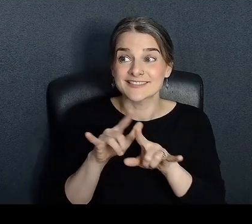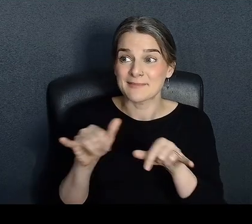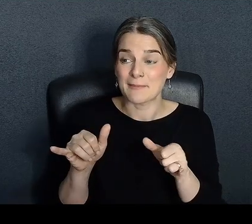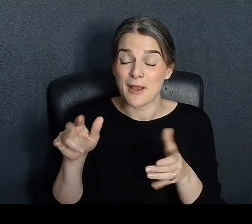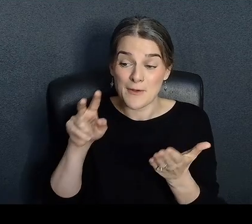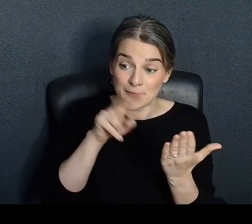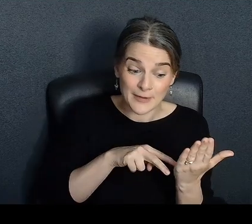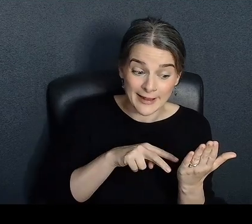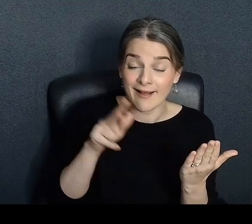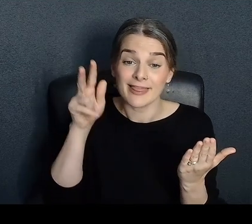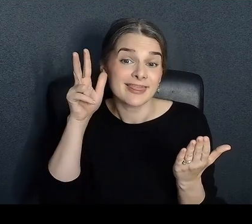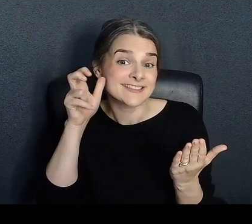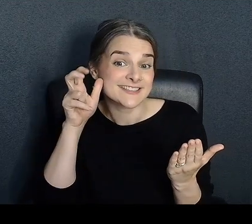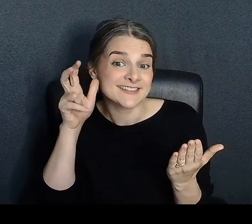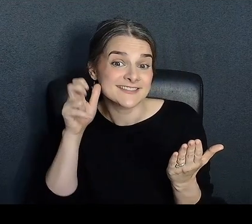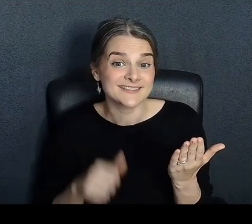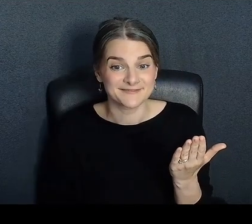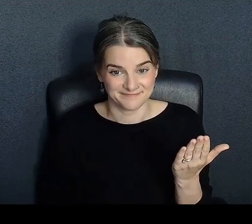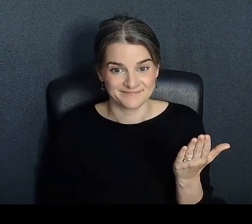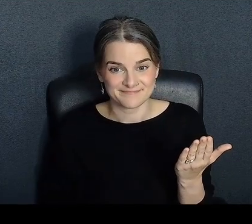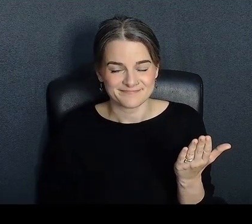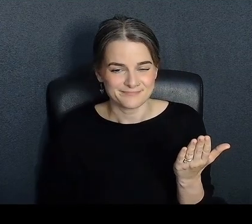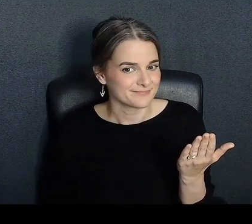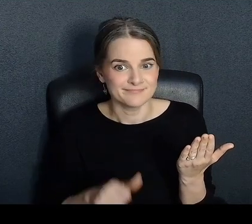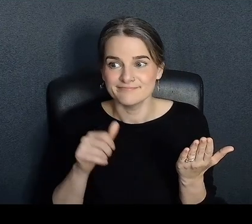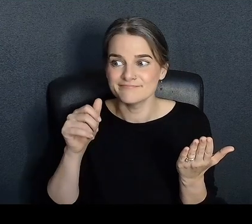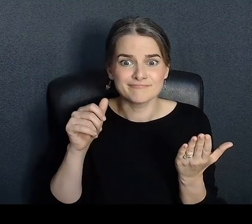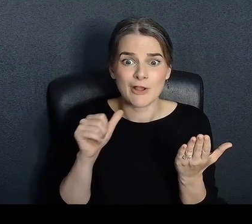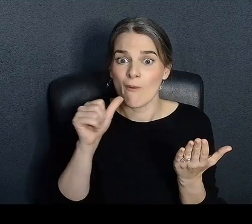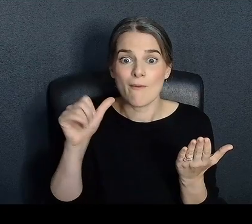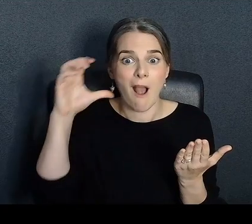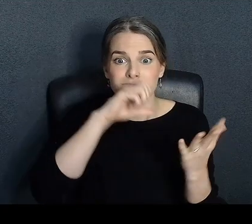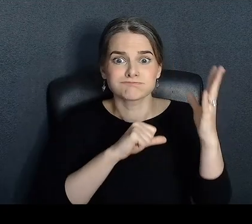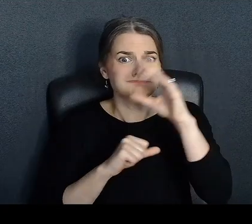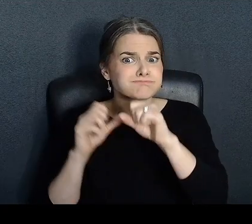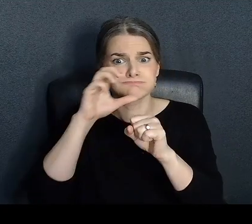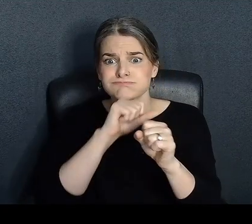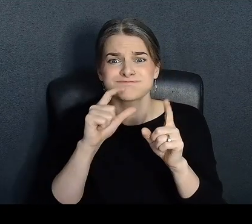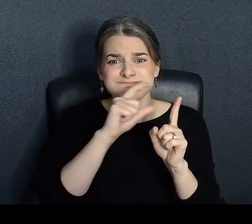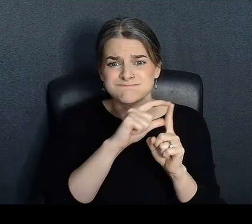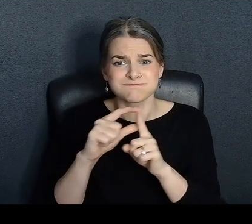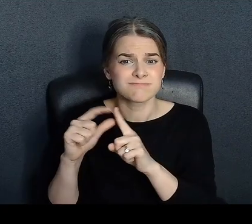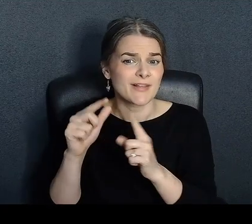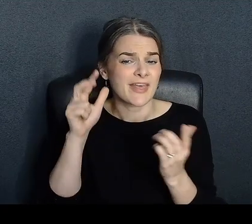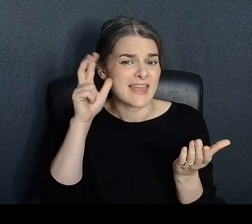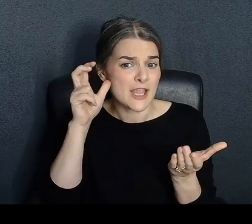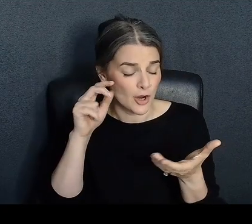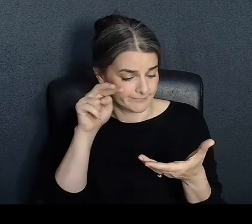That's so that they don't miss any words that they hear. So it's pretty important for understanding.